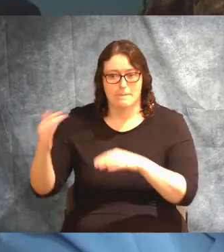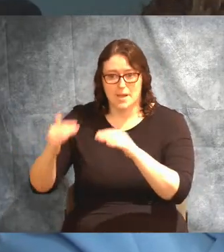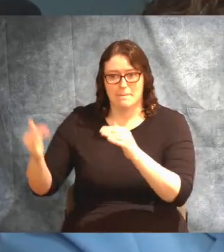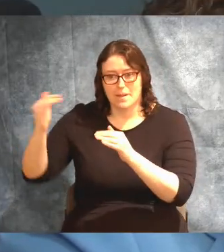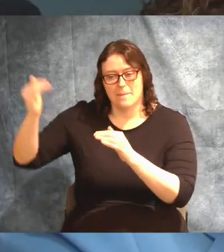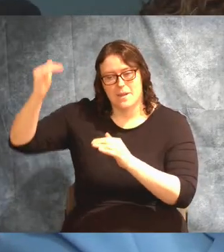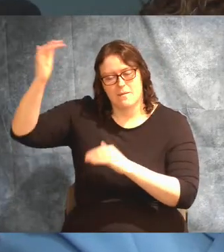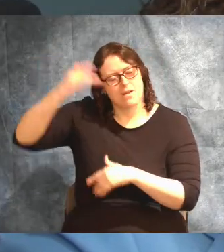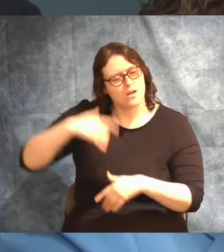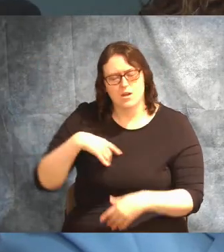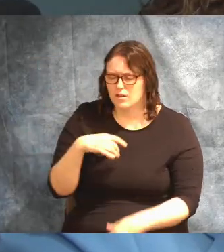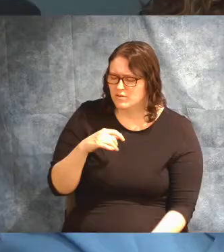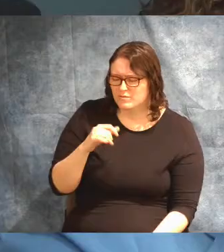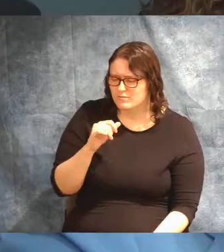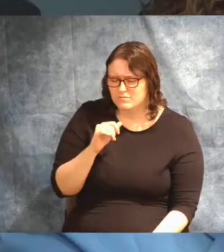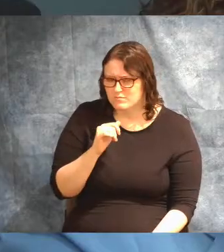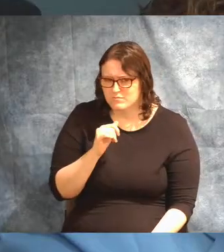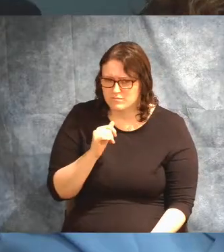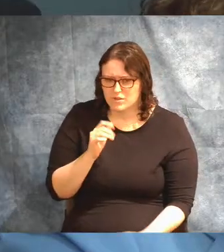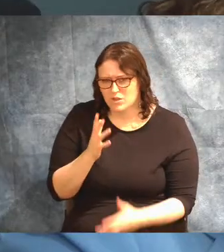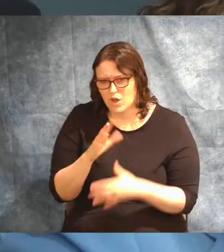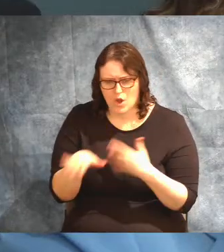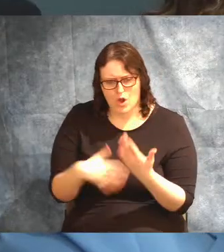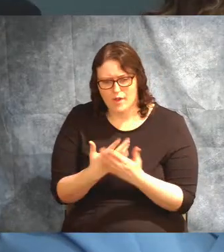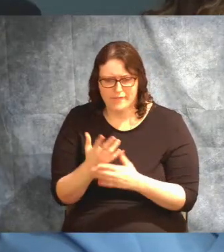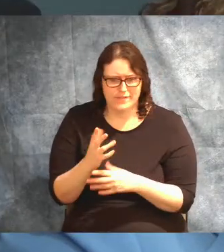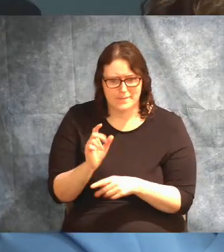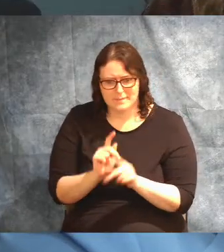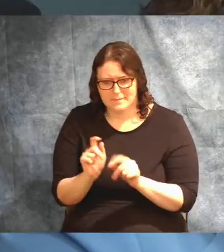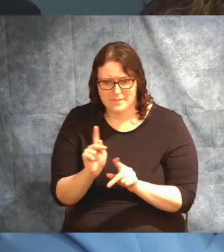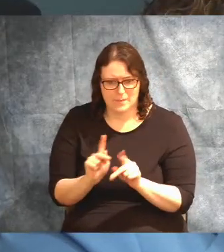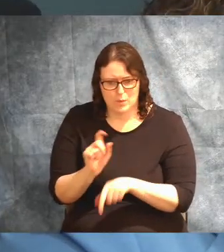you to have all these crews out here doing all this construction right now. Soon as they come